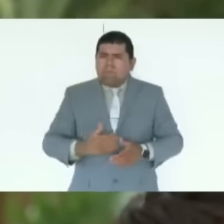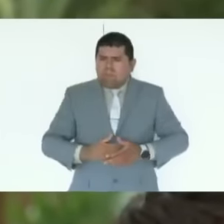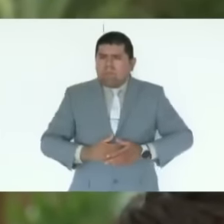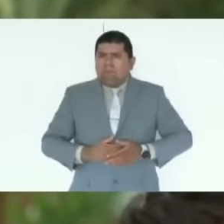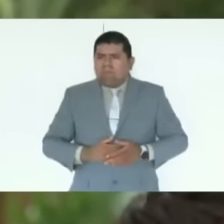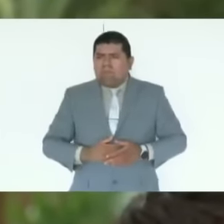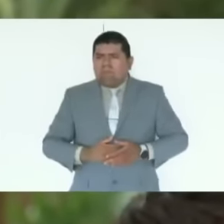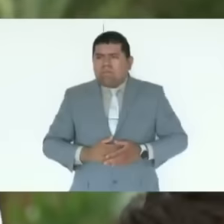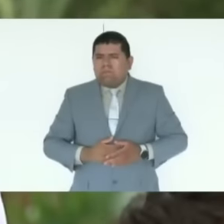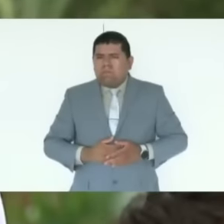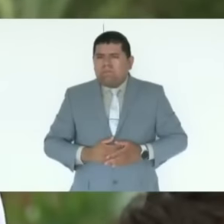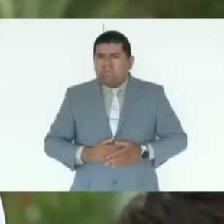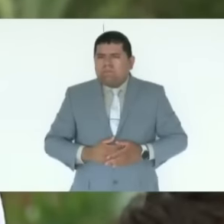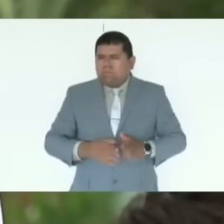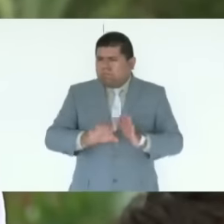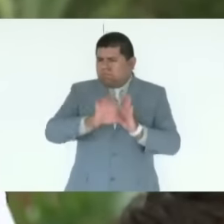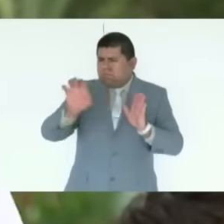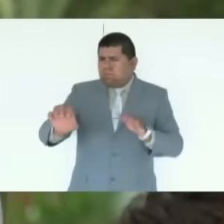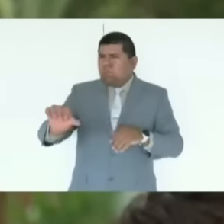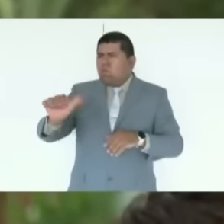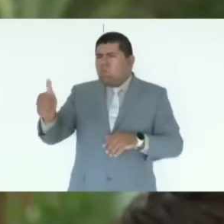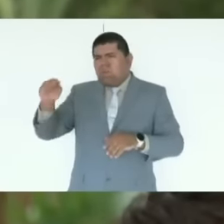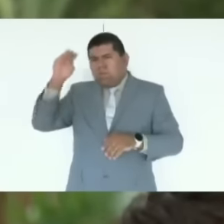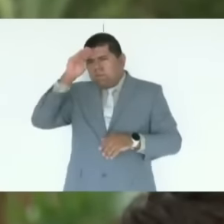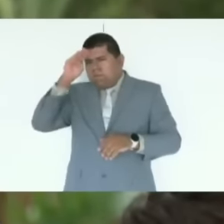wrongly thought and this is one of the myths